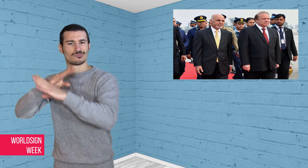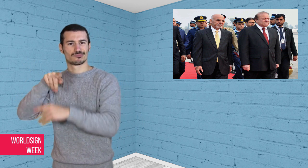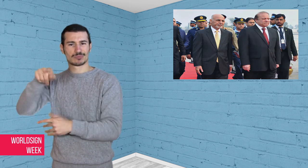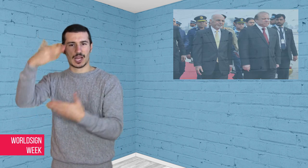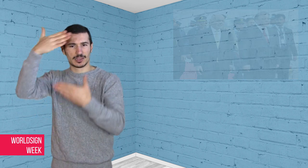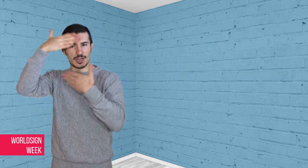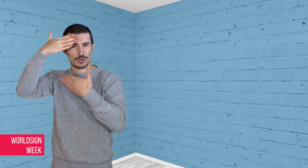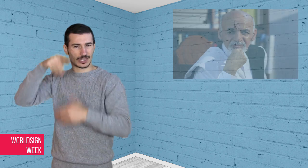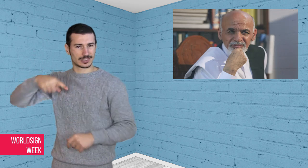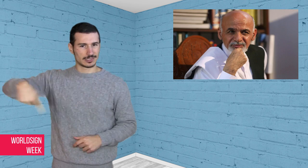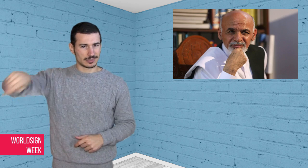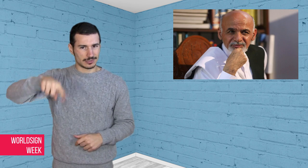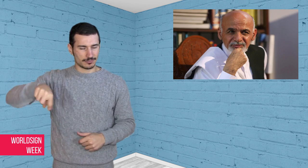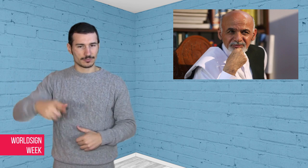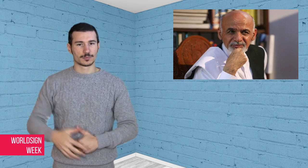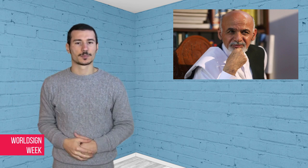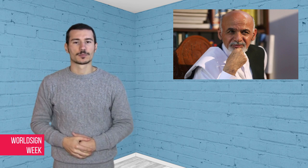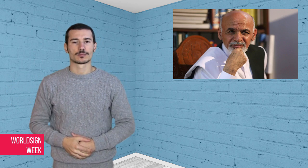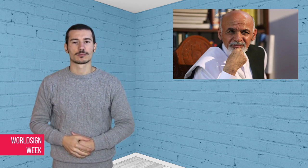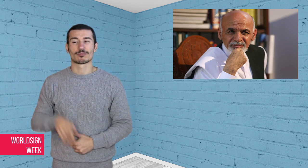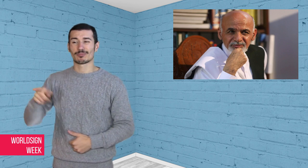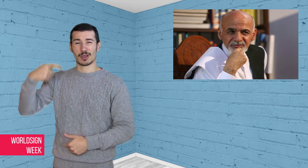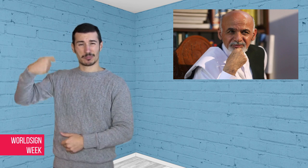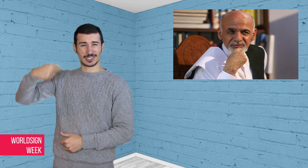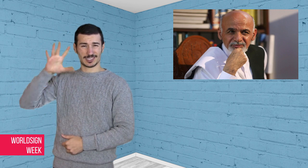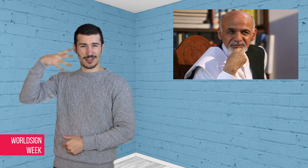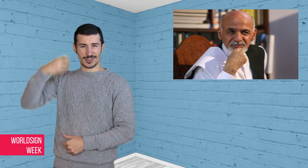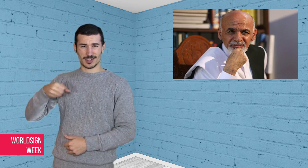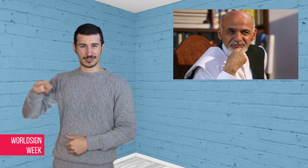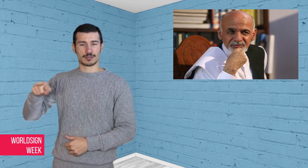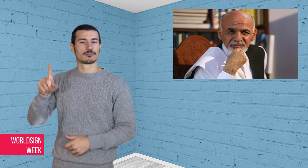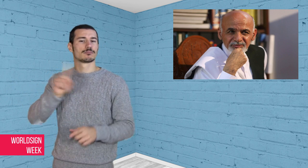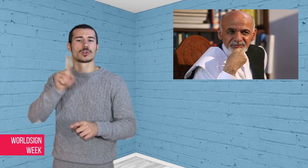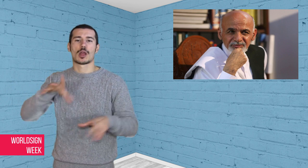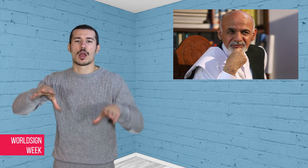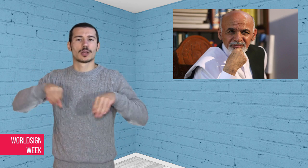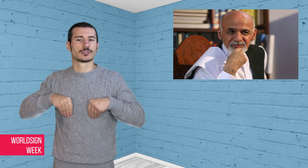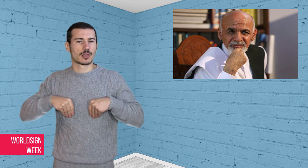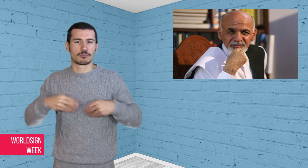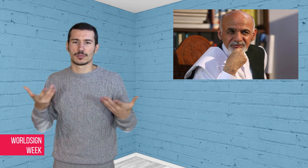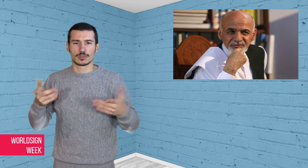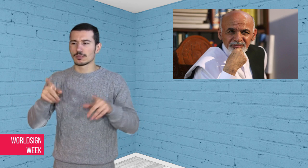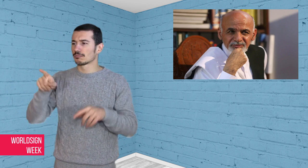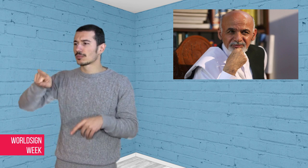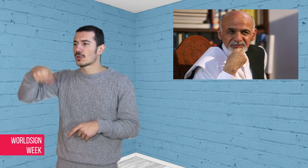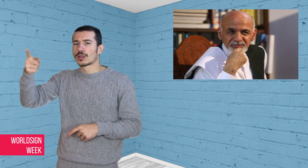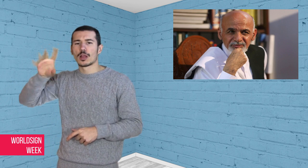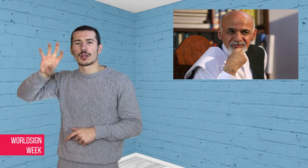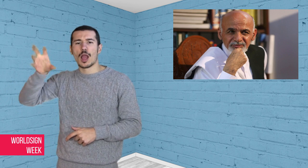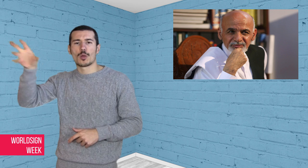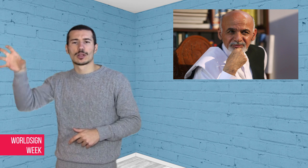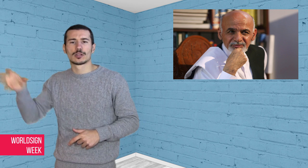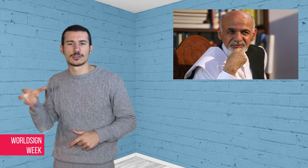to fighting terrorism, saying it was “unacceptable”